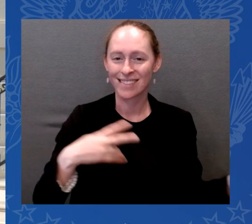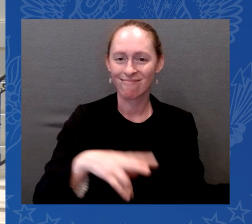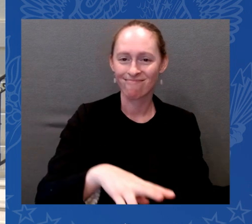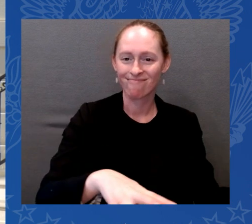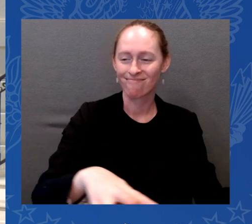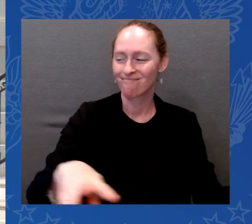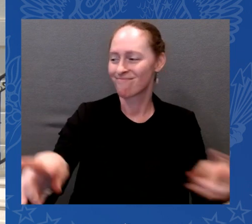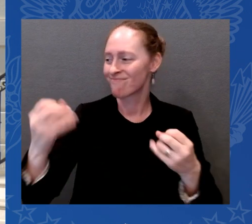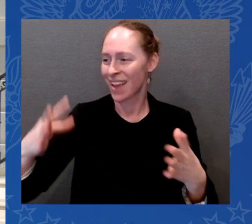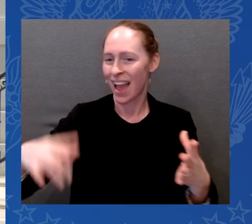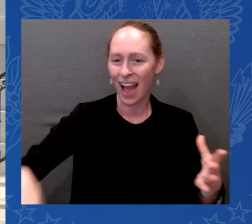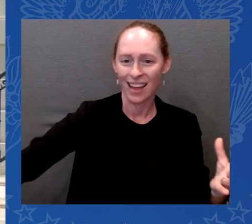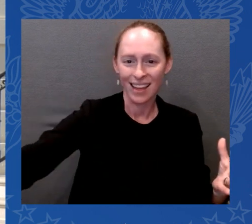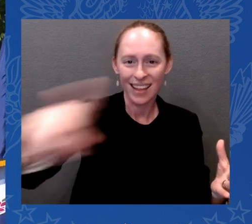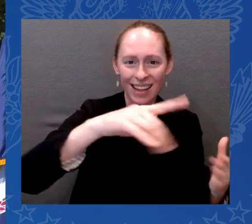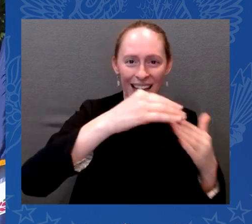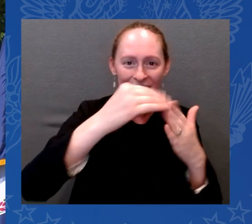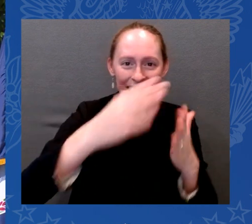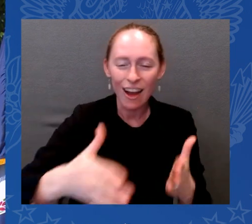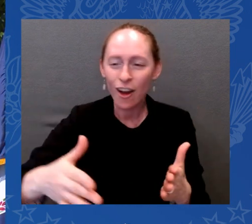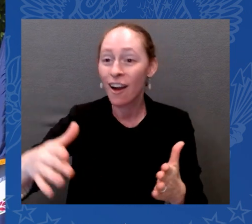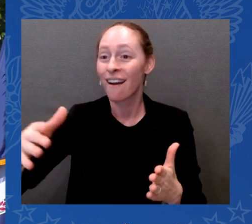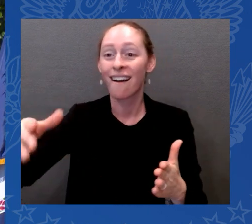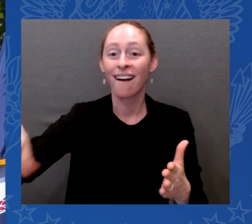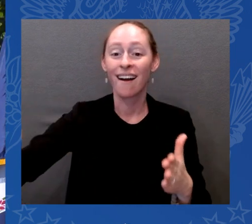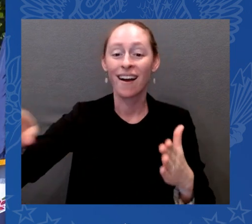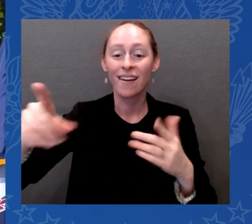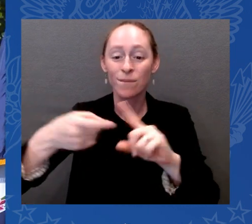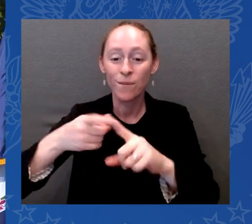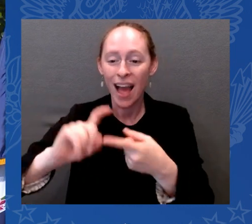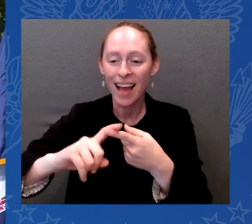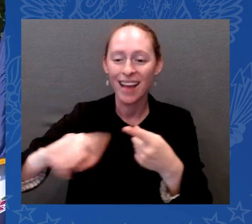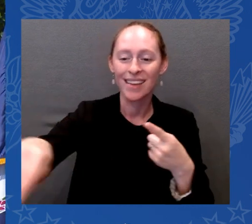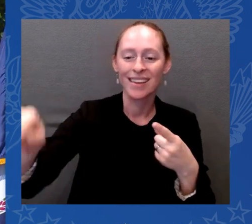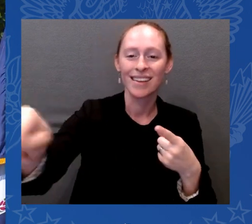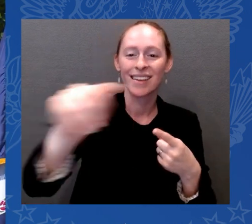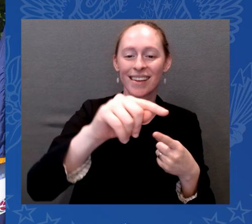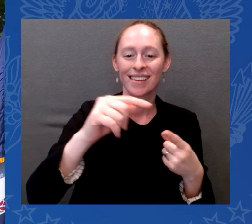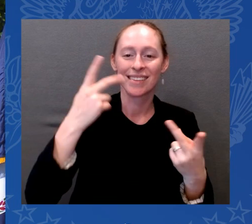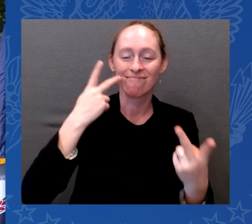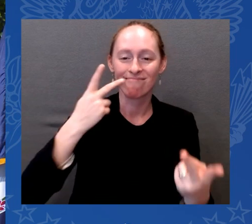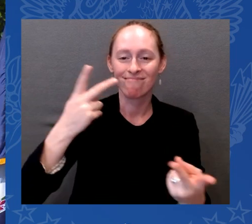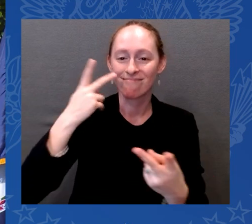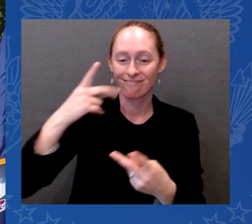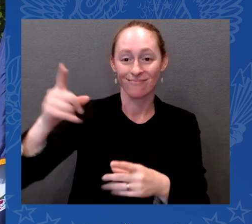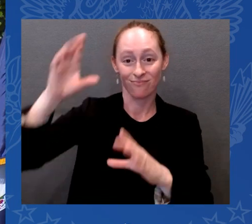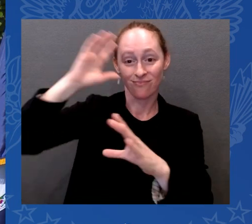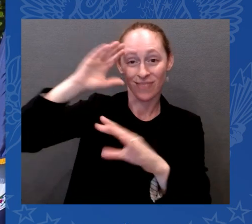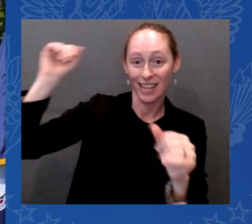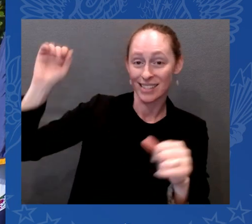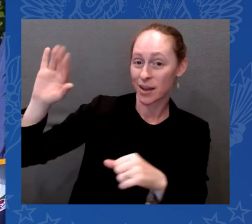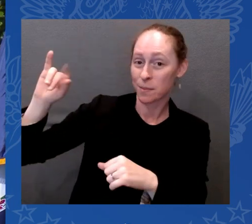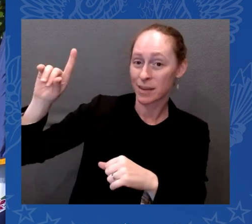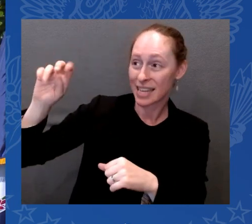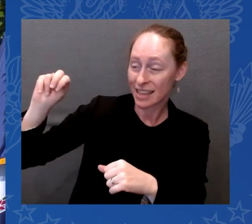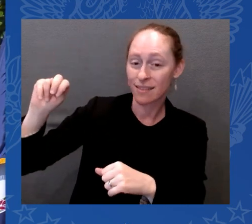President Joe Biden, members of our Cabinet, members of Congress, and my fellow Americans.